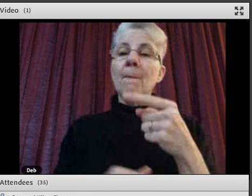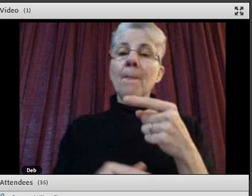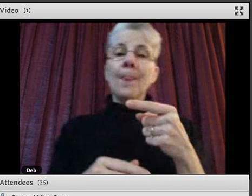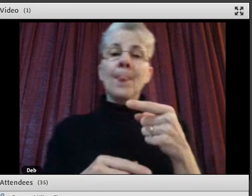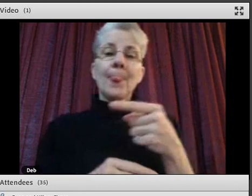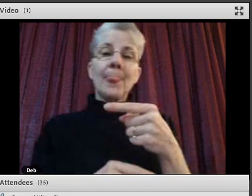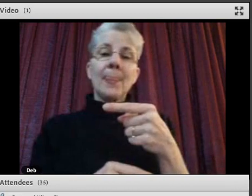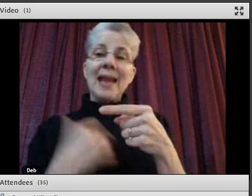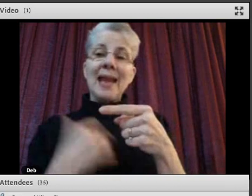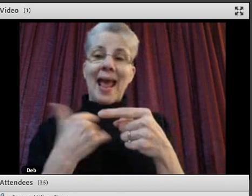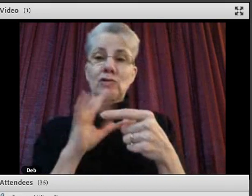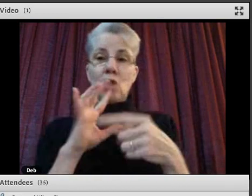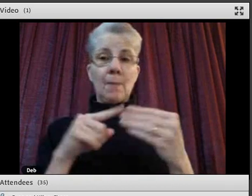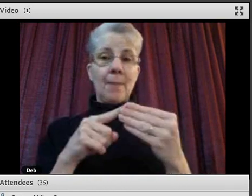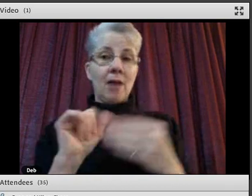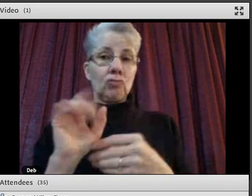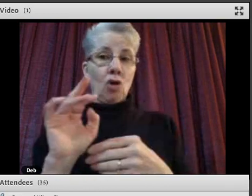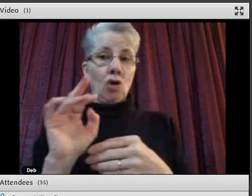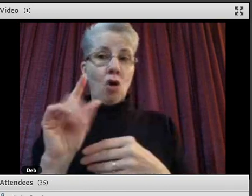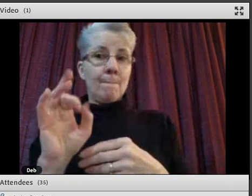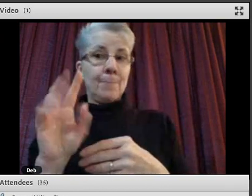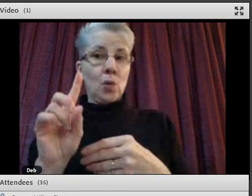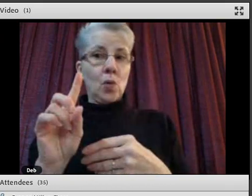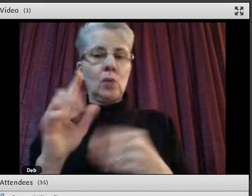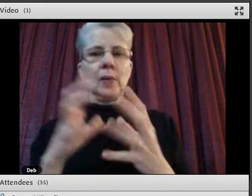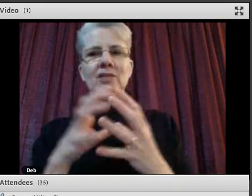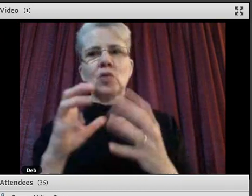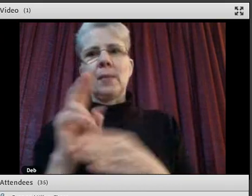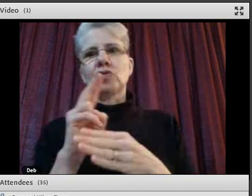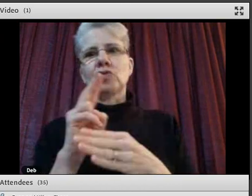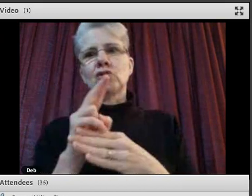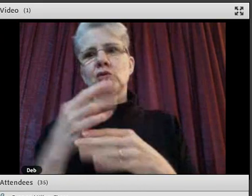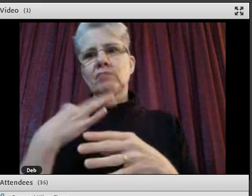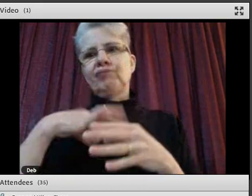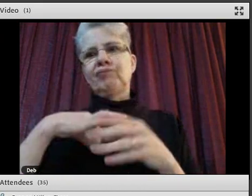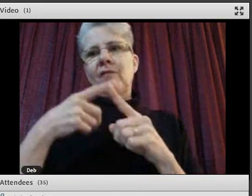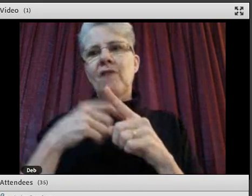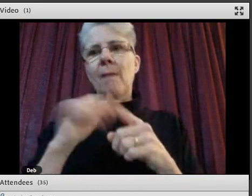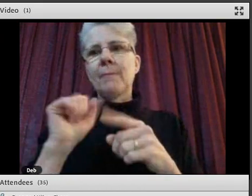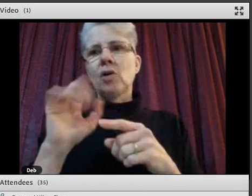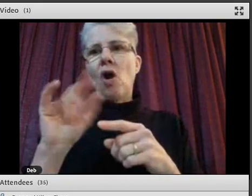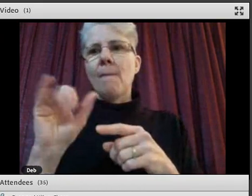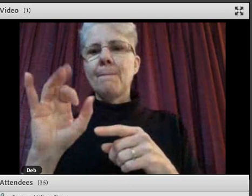Hilary: So, getting into cardboard. We get so much use out of cardboard.